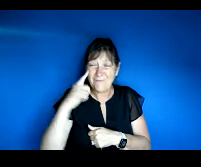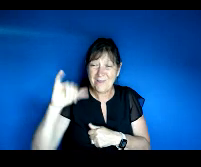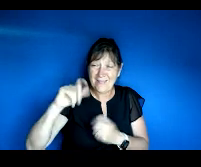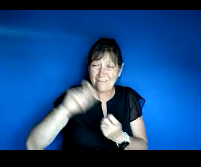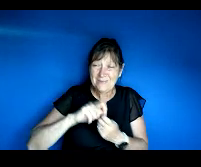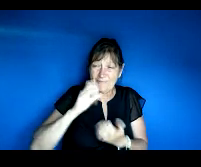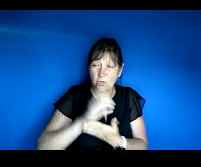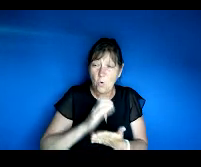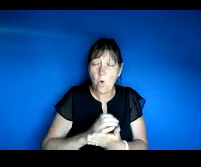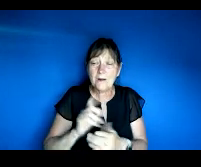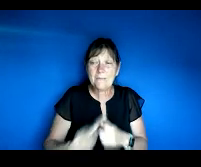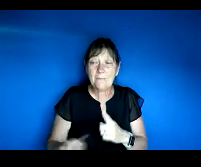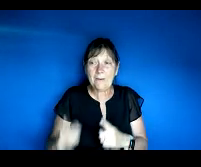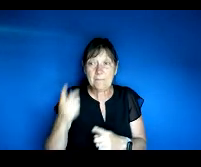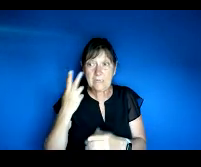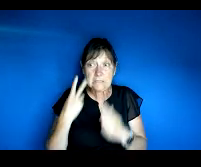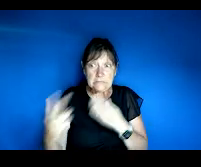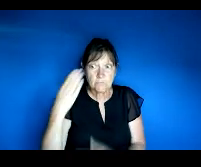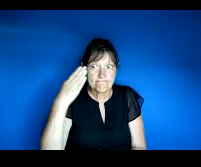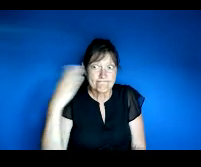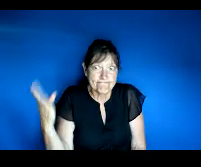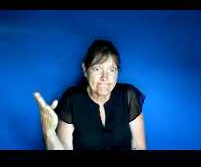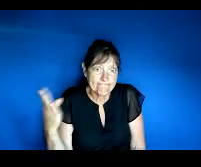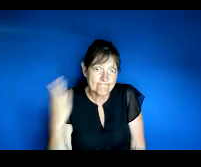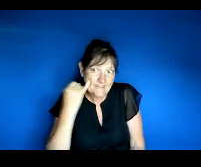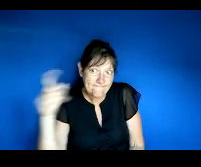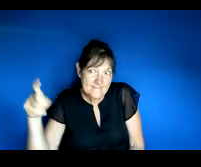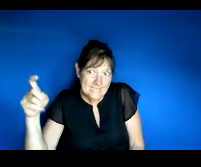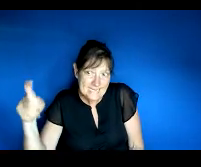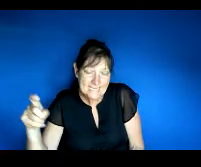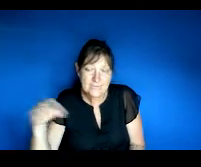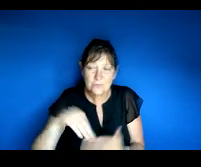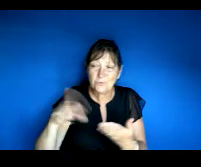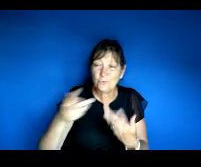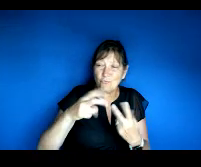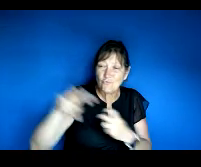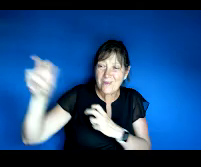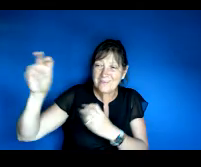But just because of the unpredictability of, you know, students transitioning to a higher education environment,